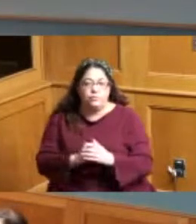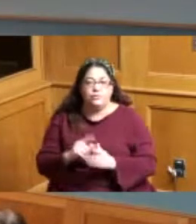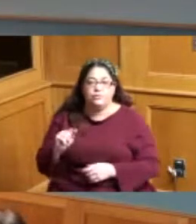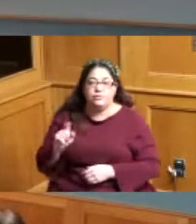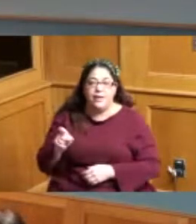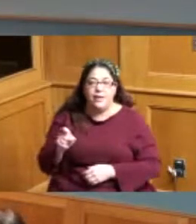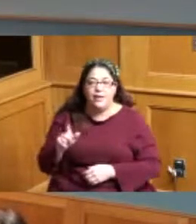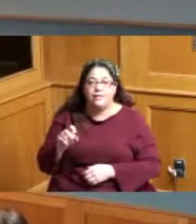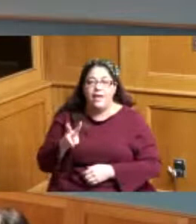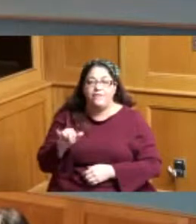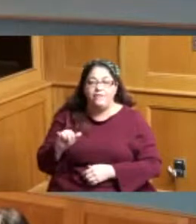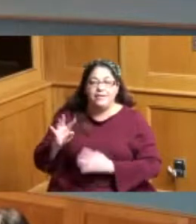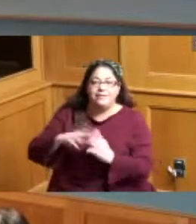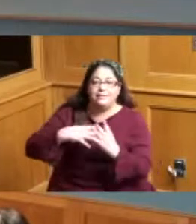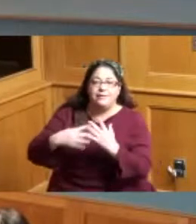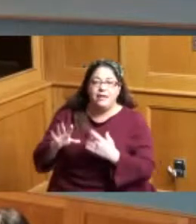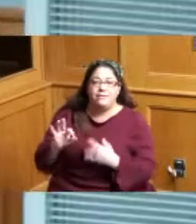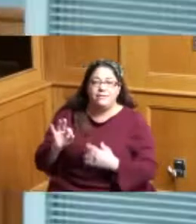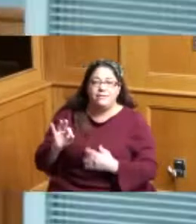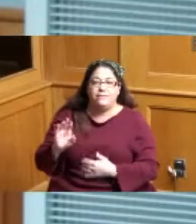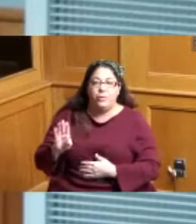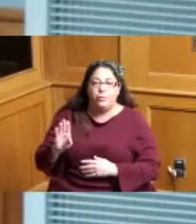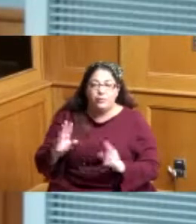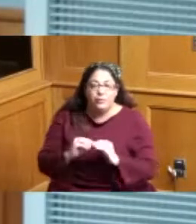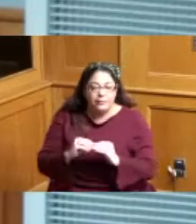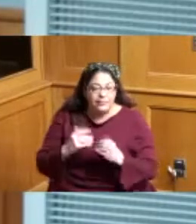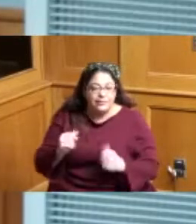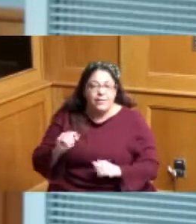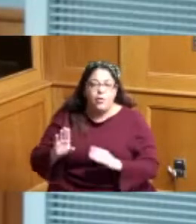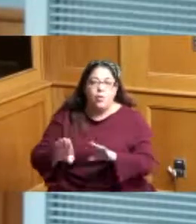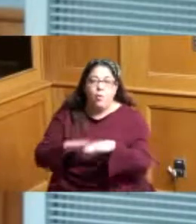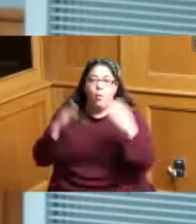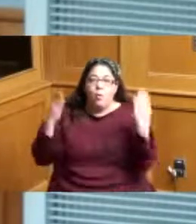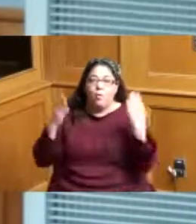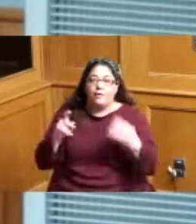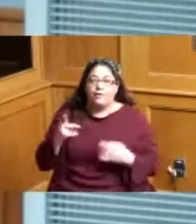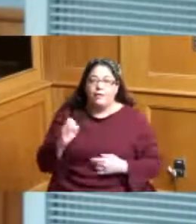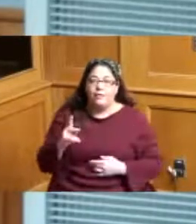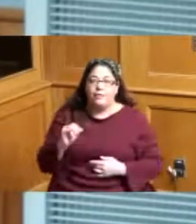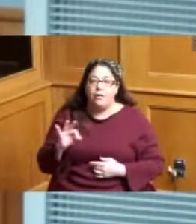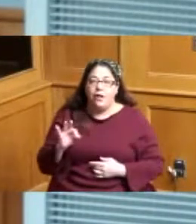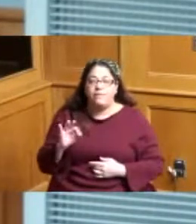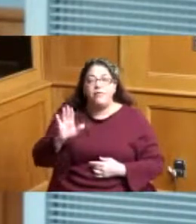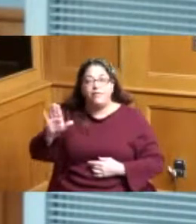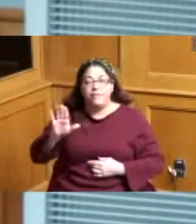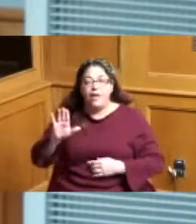February meetings their kickoff meetings in which the agencies will be making their presentations to